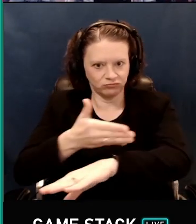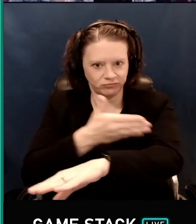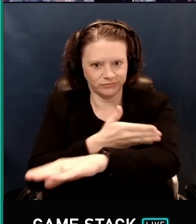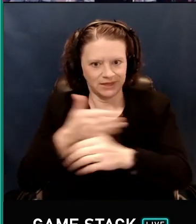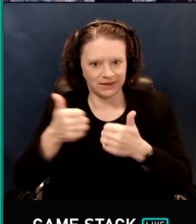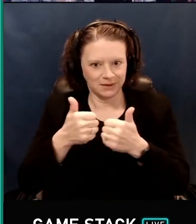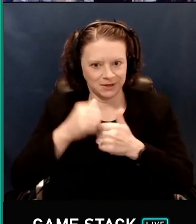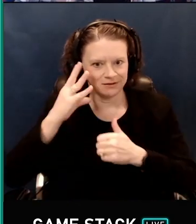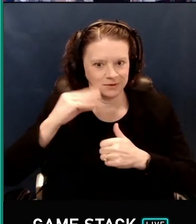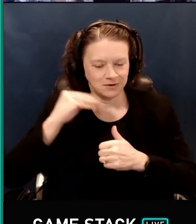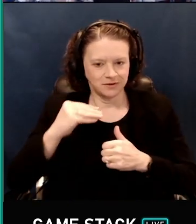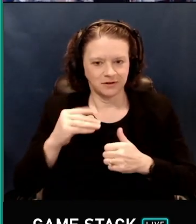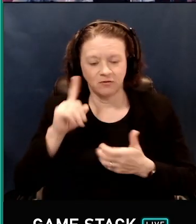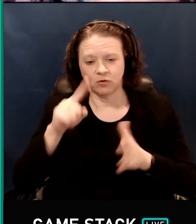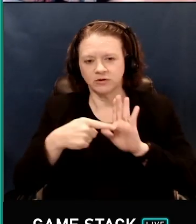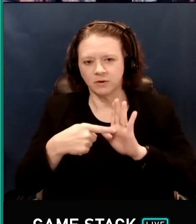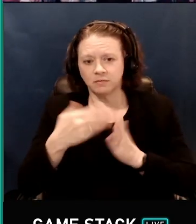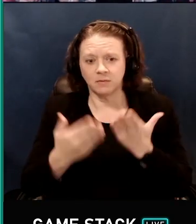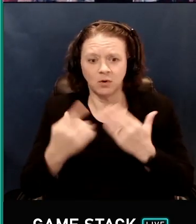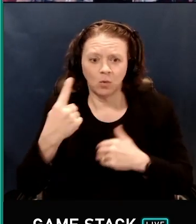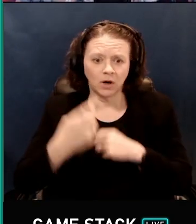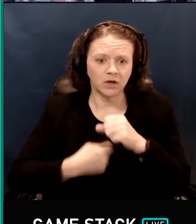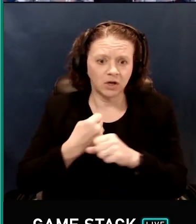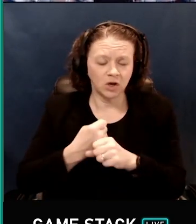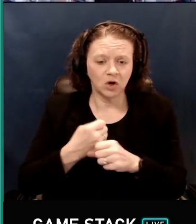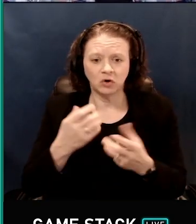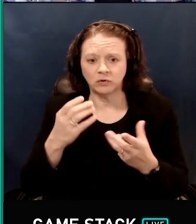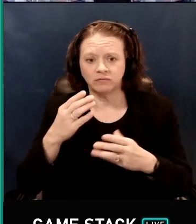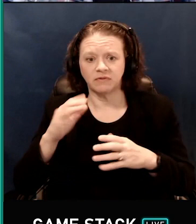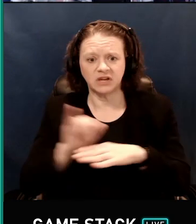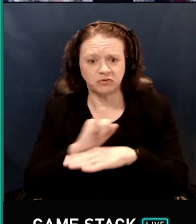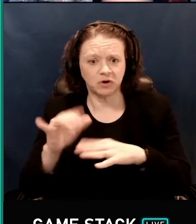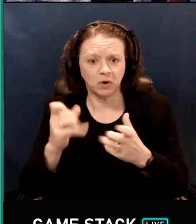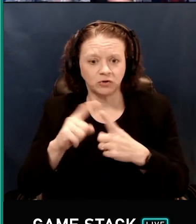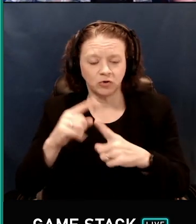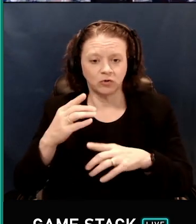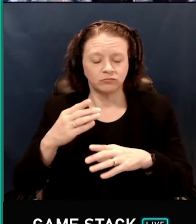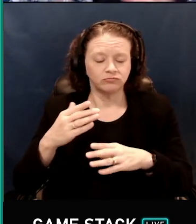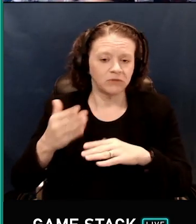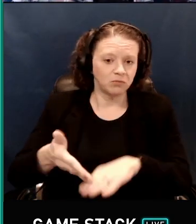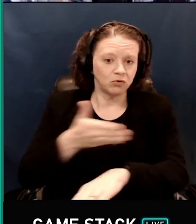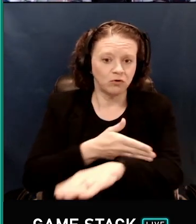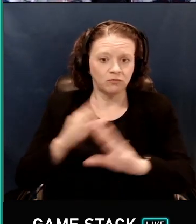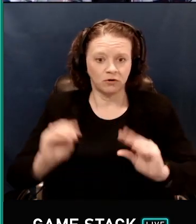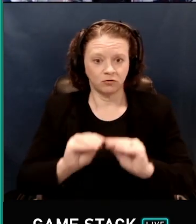the industry might be trying to improve resolution, another year we might be trying to improve frame rate,